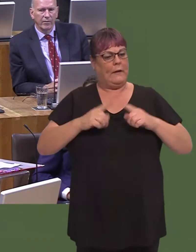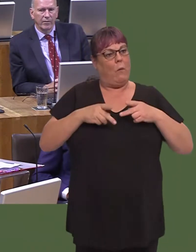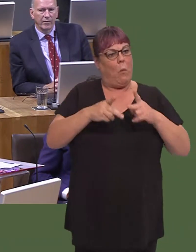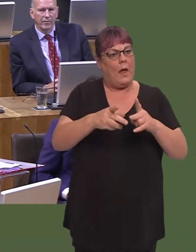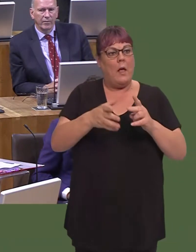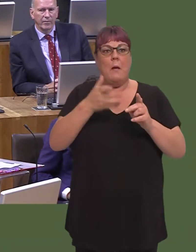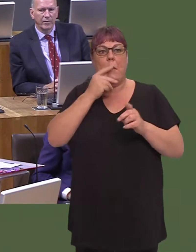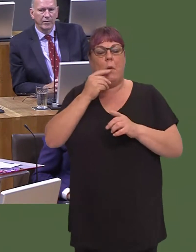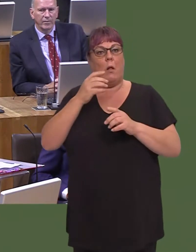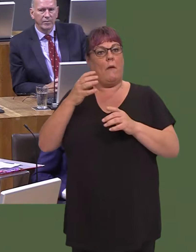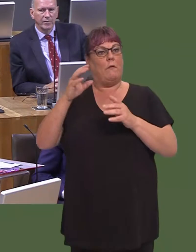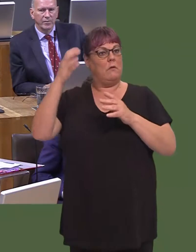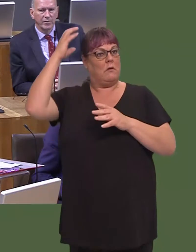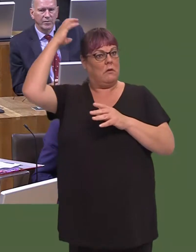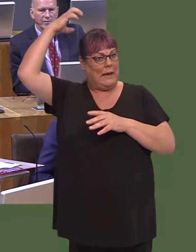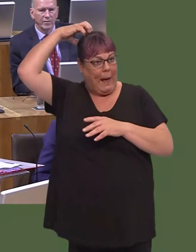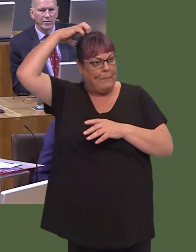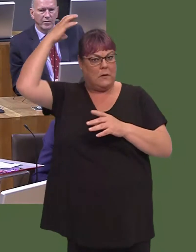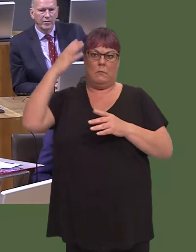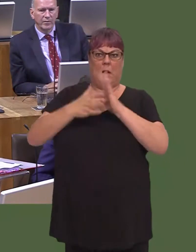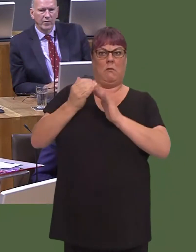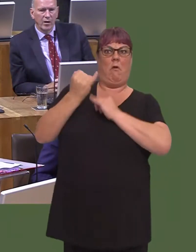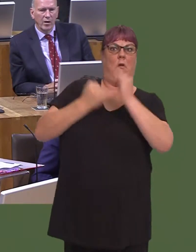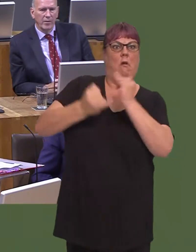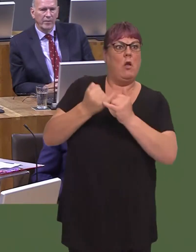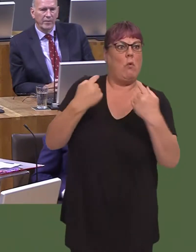well explored and is not acceptable. Clearly, a lack of competence was exhibited by NRWóto